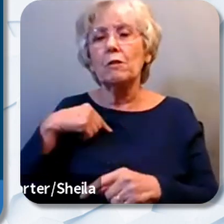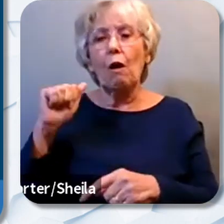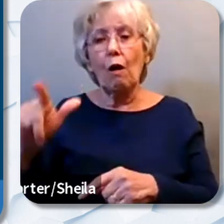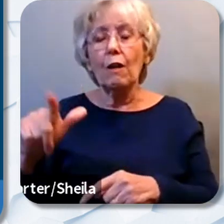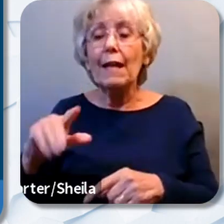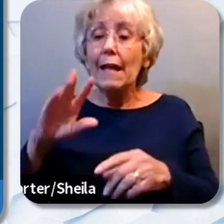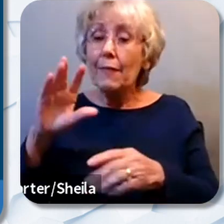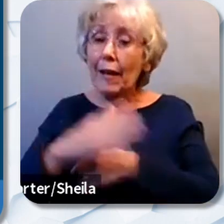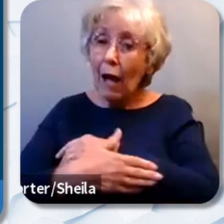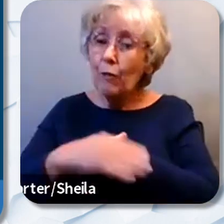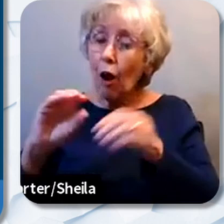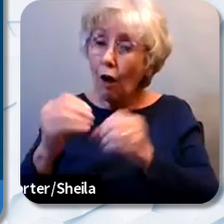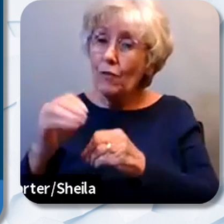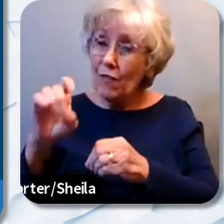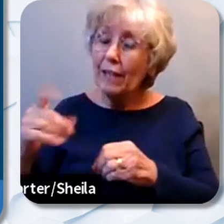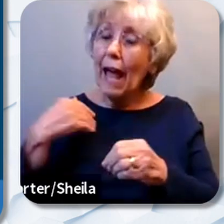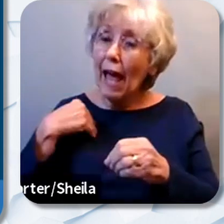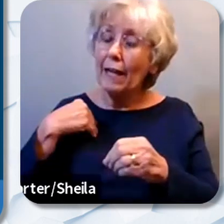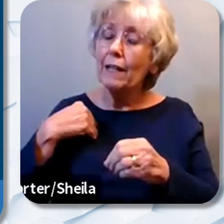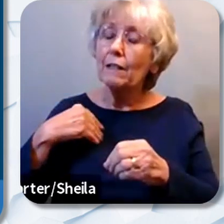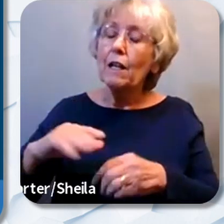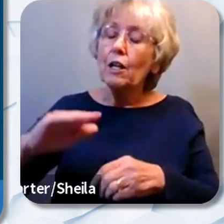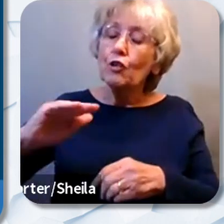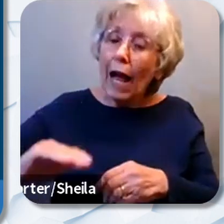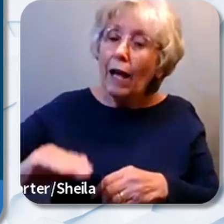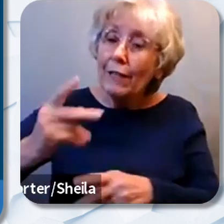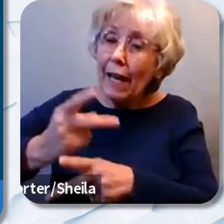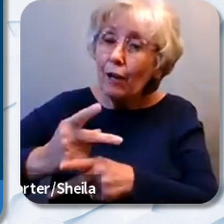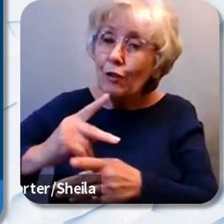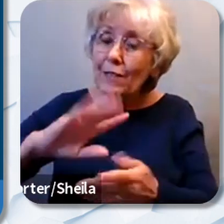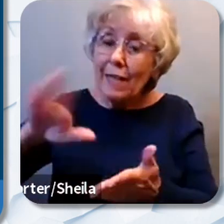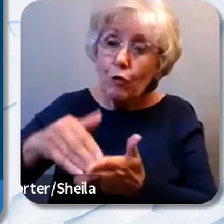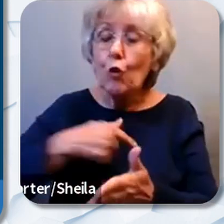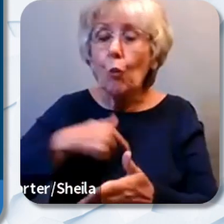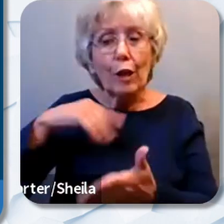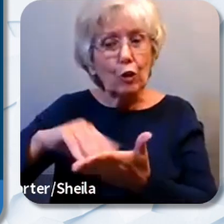they have a child care Center so we all learn together in that space, and then we spread it